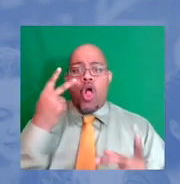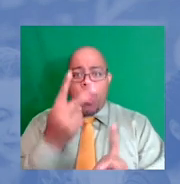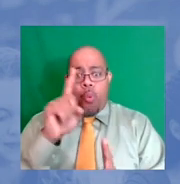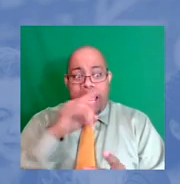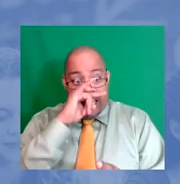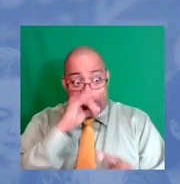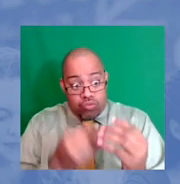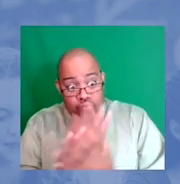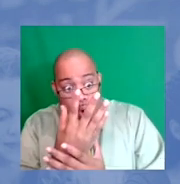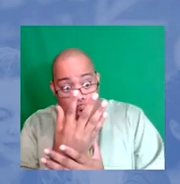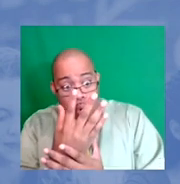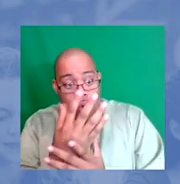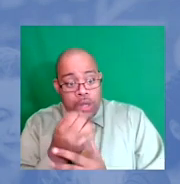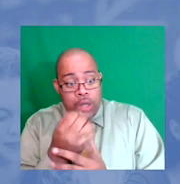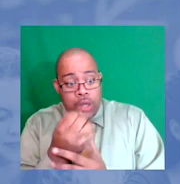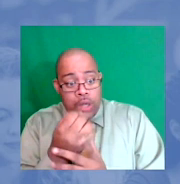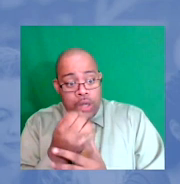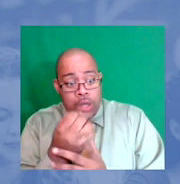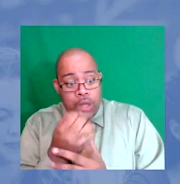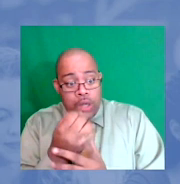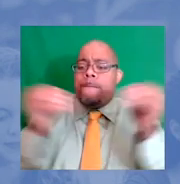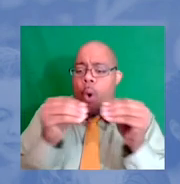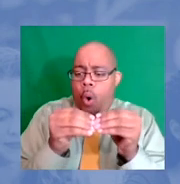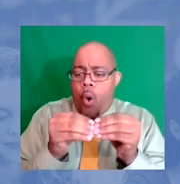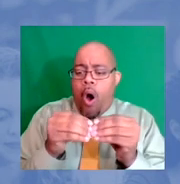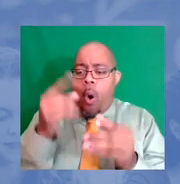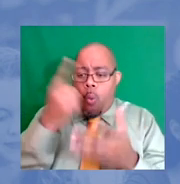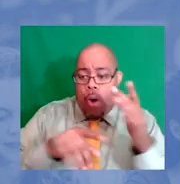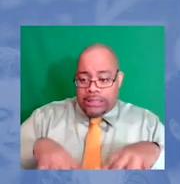AND DO MORE OF WHAT IT TAKES TO PRODUCE THAT SUCCESS.